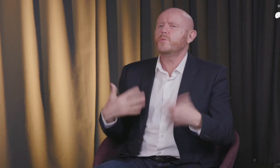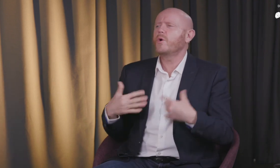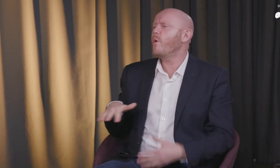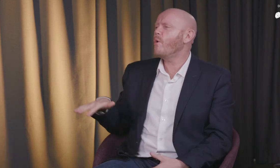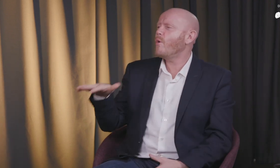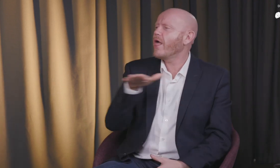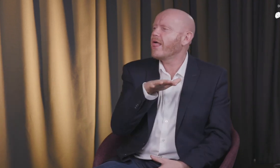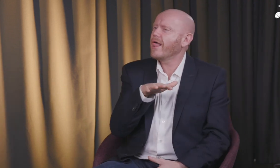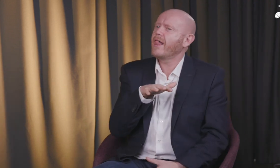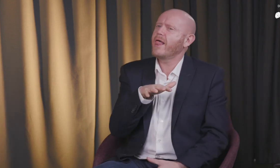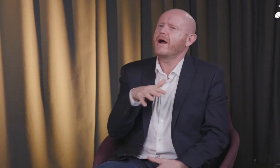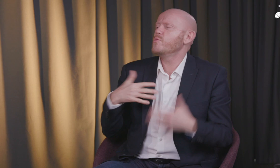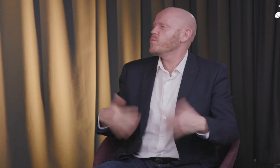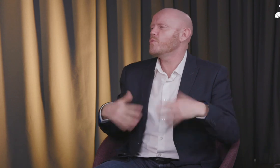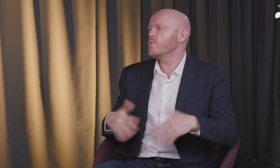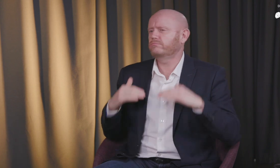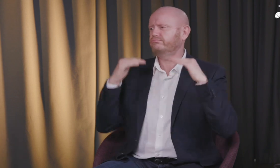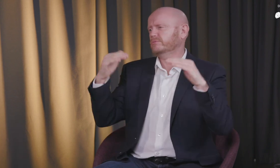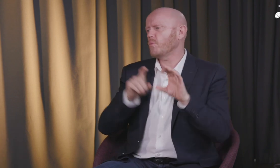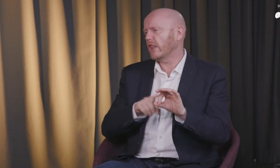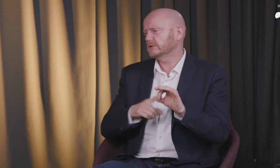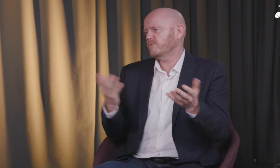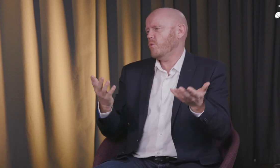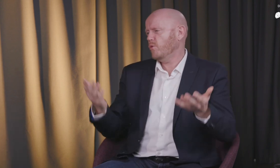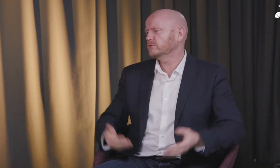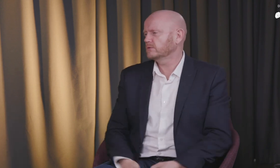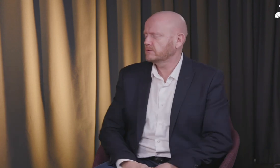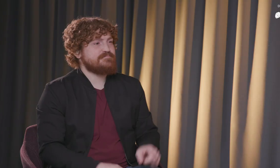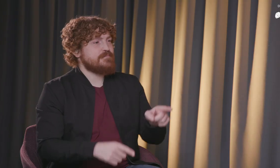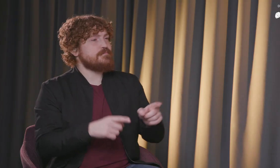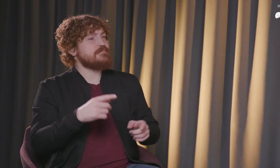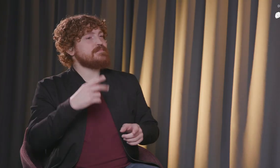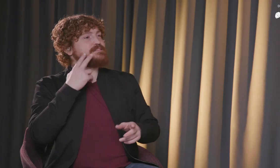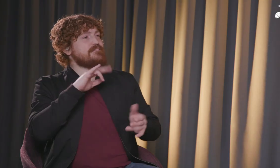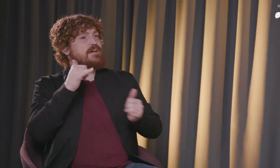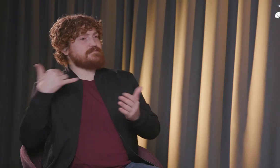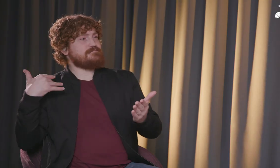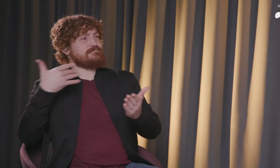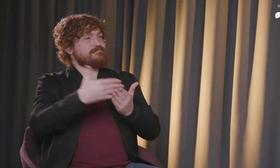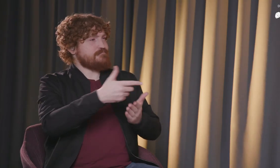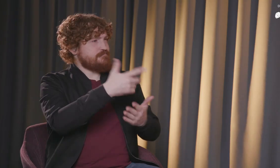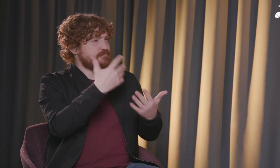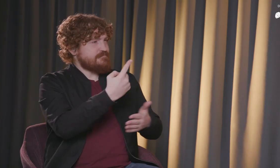They’ve all been amazing, high quality performances, of course. You’ve been involved in Deaffest over the years,